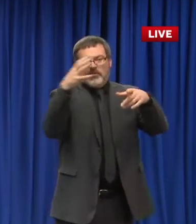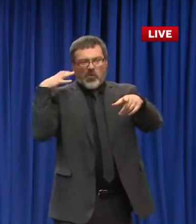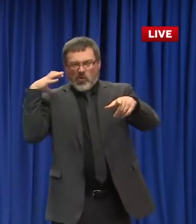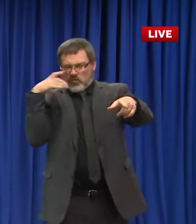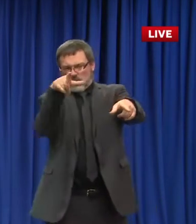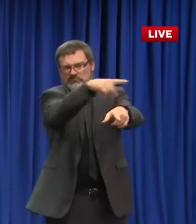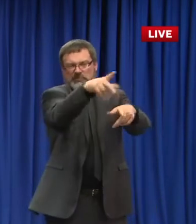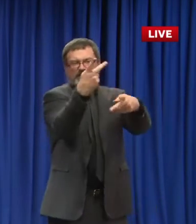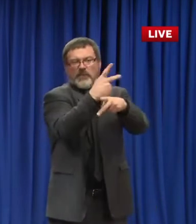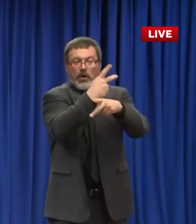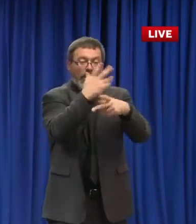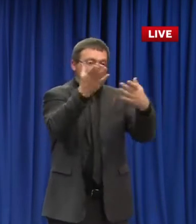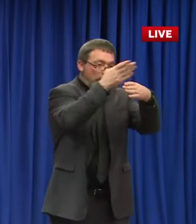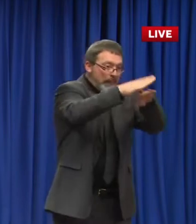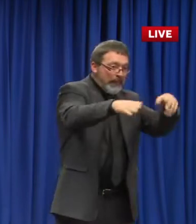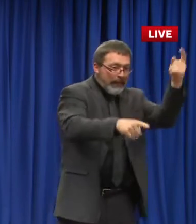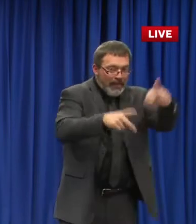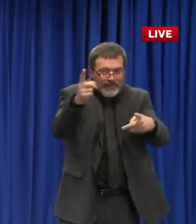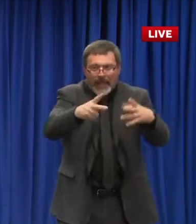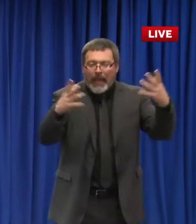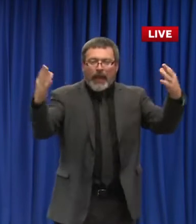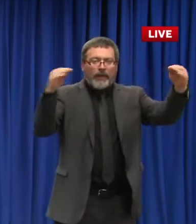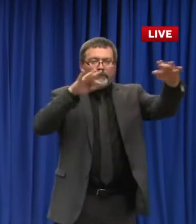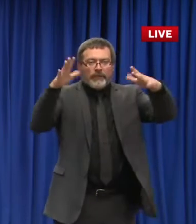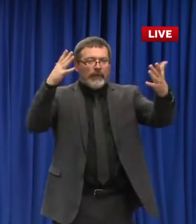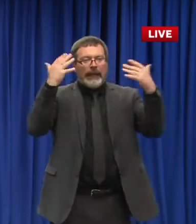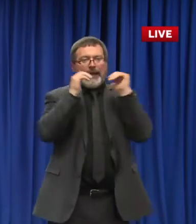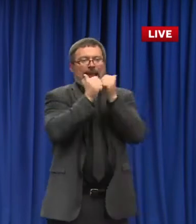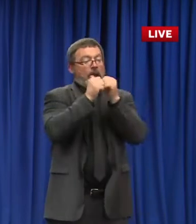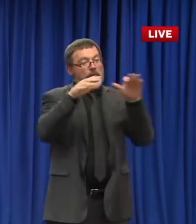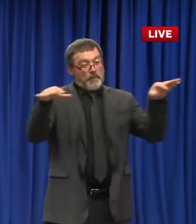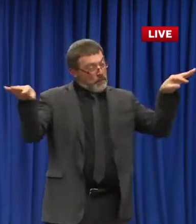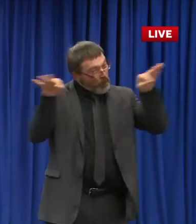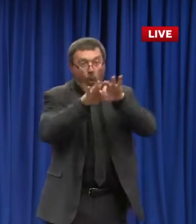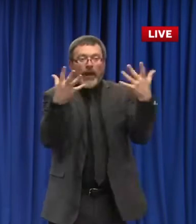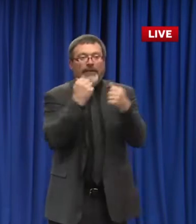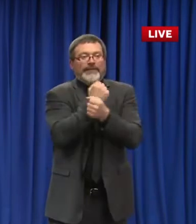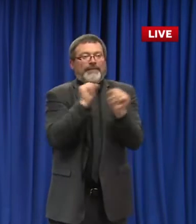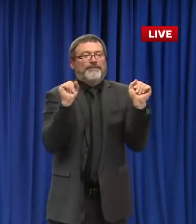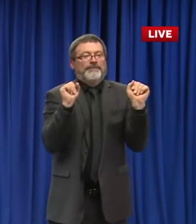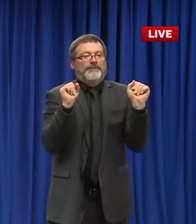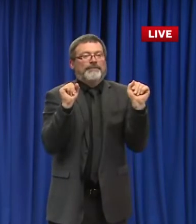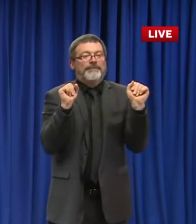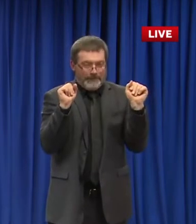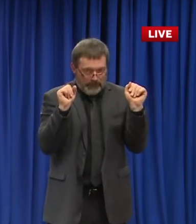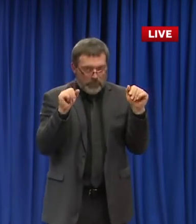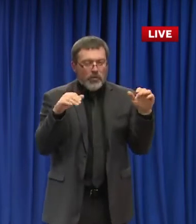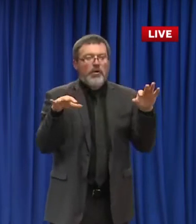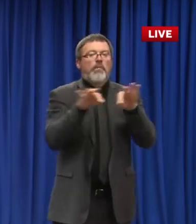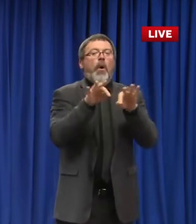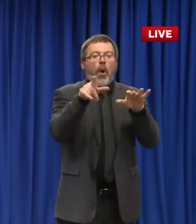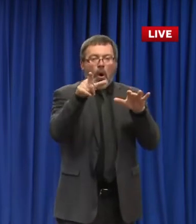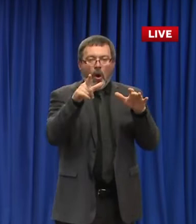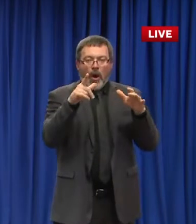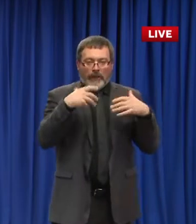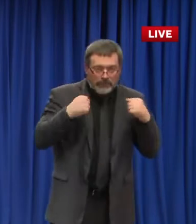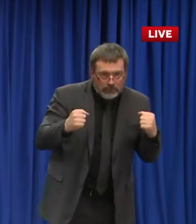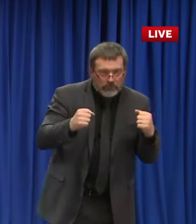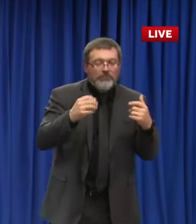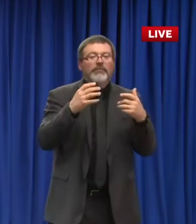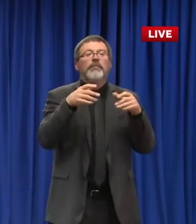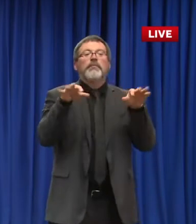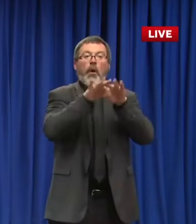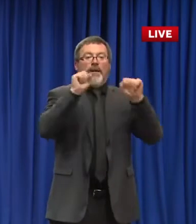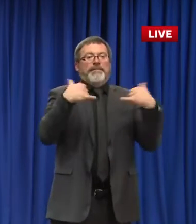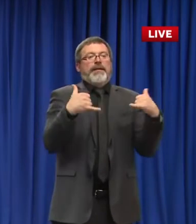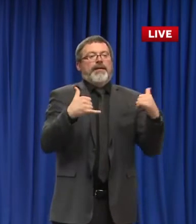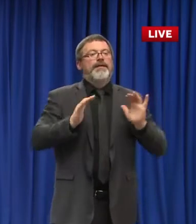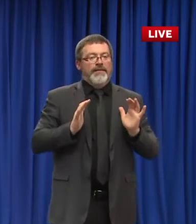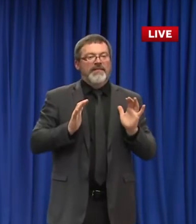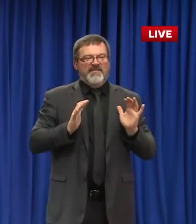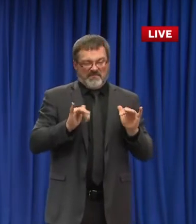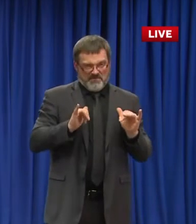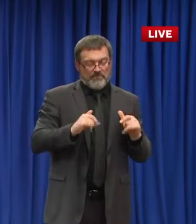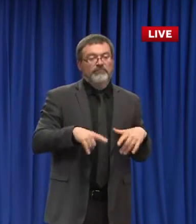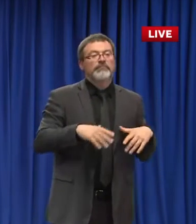WAY, BUT THERE’S A VARIETY OF DIFFERENT OPPORTUNITIES IN THERE THAT WE THINK THAT THAT GUIDANCE DOES ALLOW FOR AND AT LEAST GET THE PROCESS ROLLING FOR FOR THOSE YOUTH SPORTS AND AMATEUR